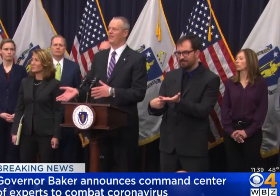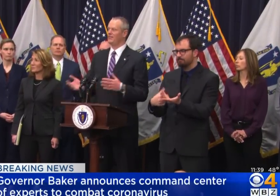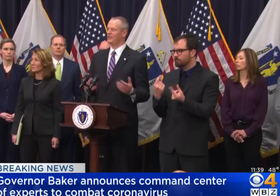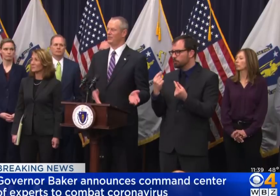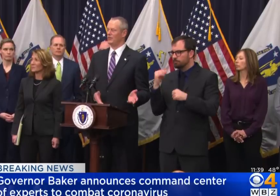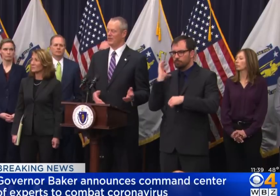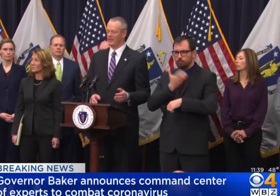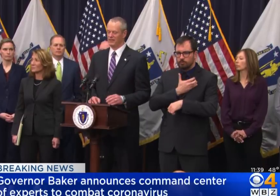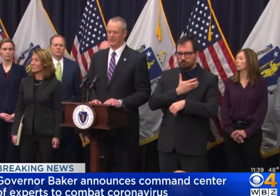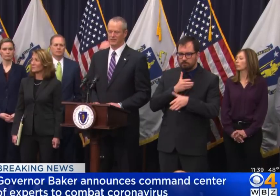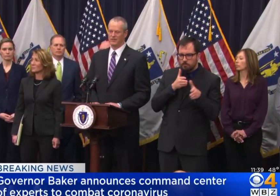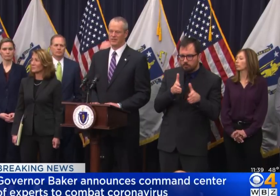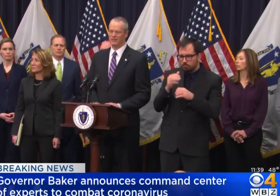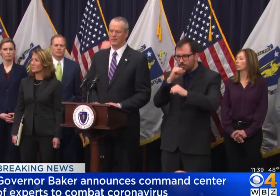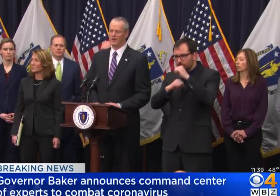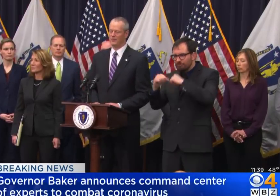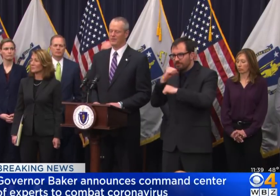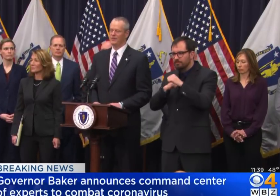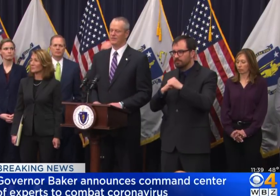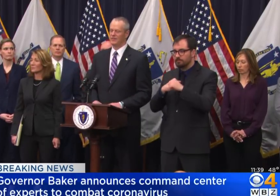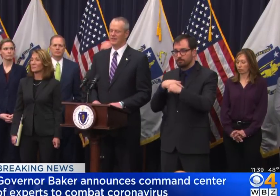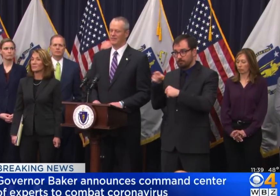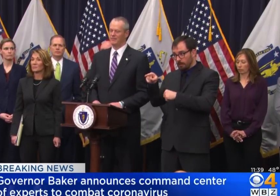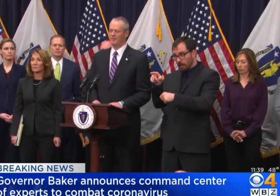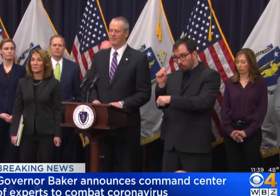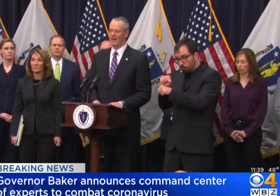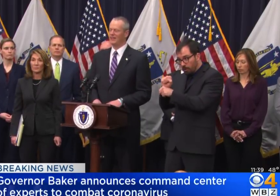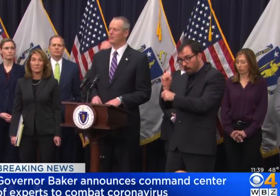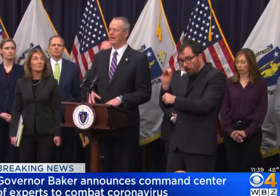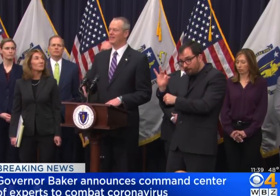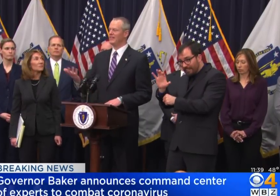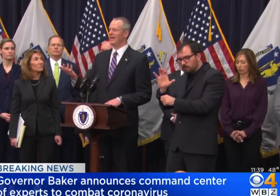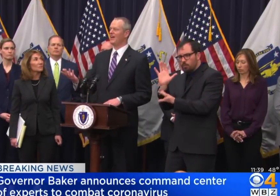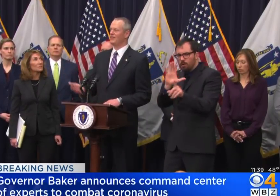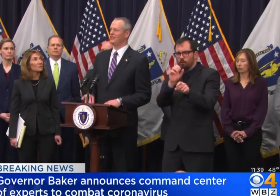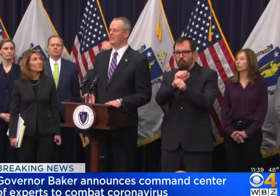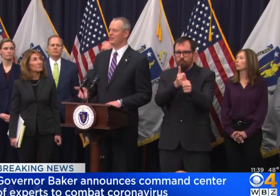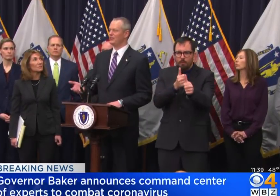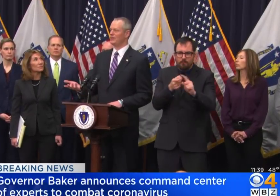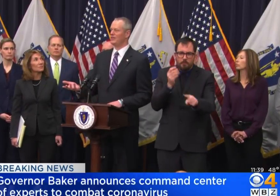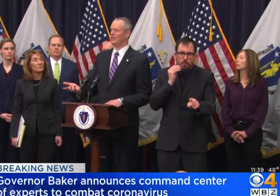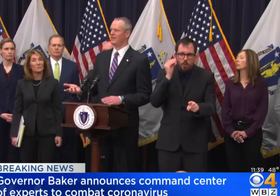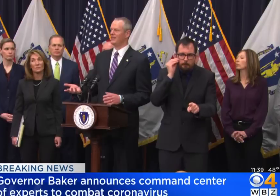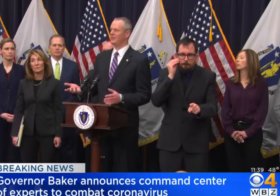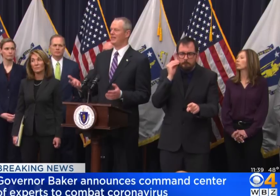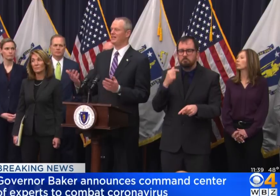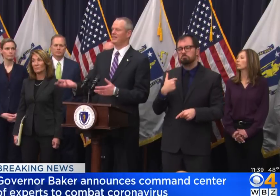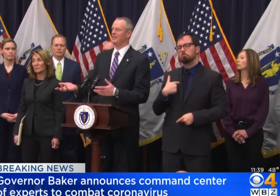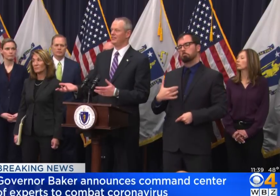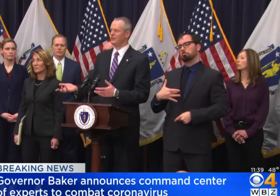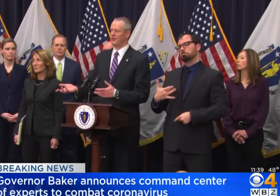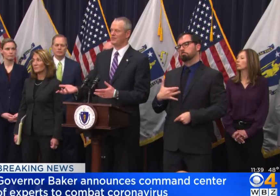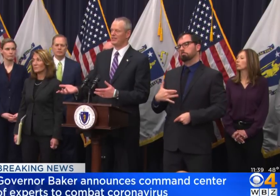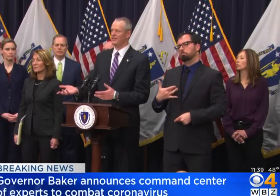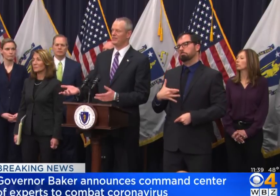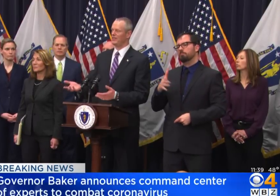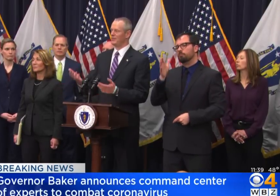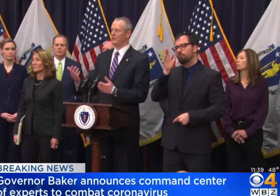A CONVERSATION WE NEED TO HAVE WITH OUR PUBLIC UNIONS AROUND STRATEGIES FOR DEALING WITH BOTH